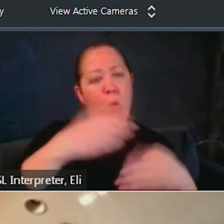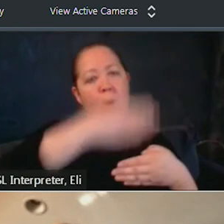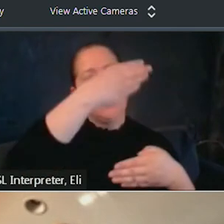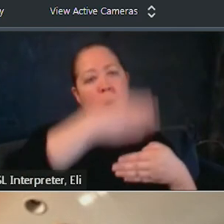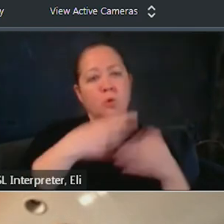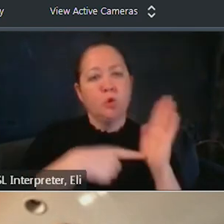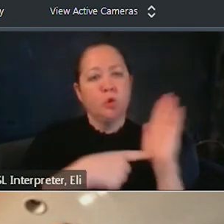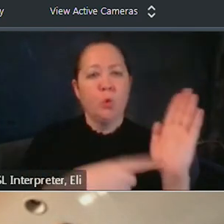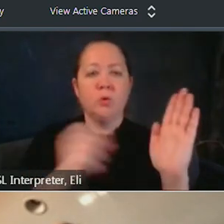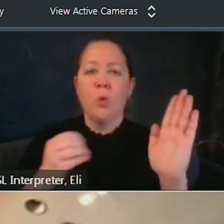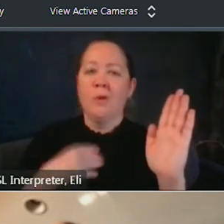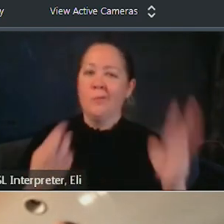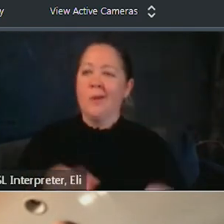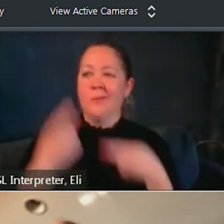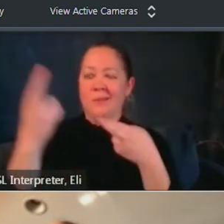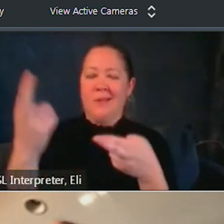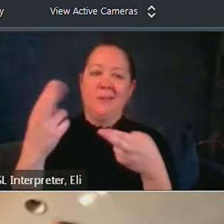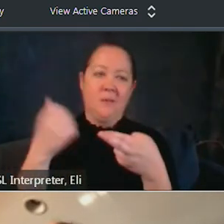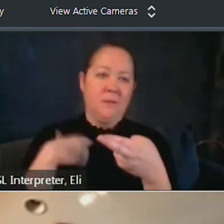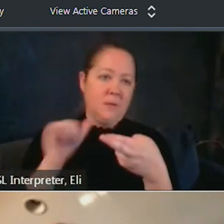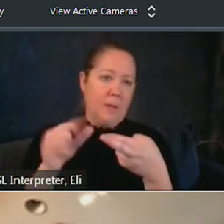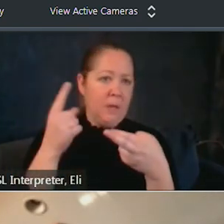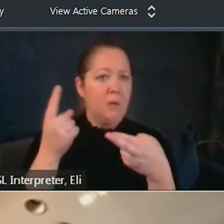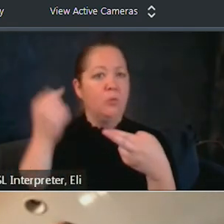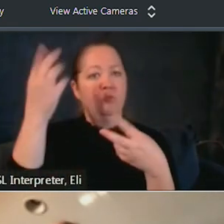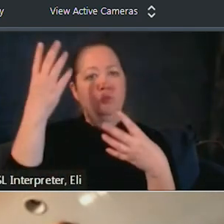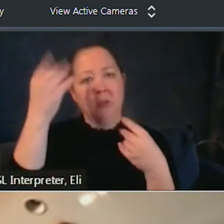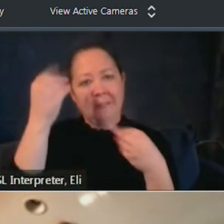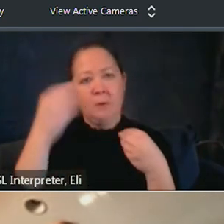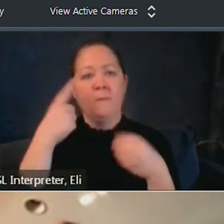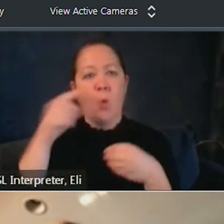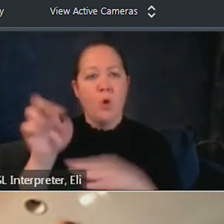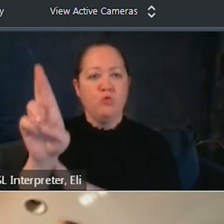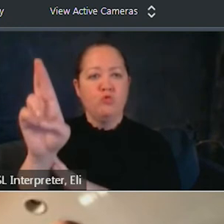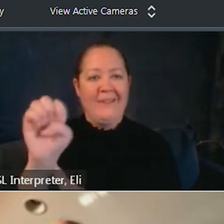that that'd be considered in a redesign. So that ends my presentation.